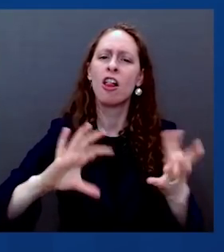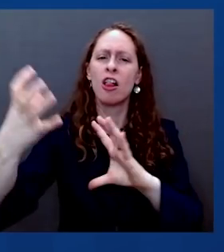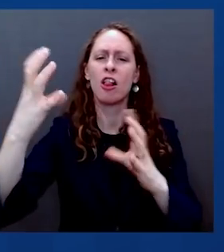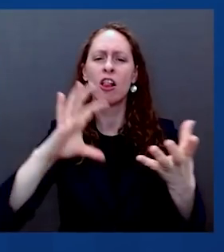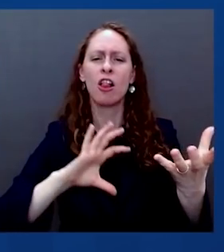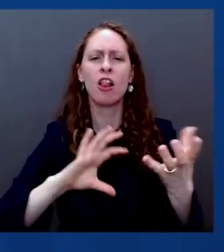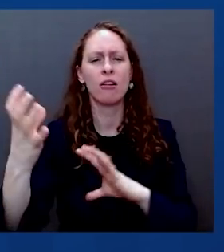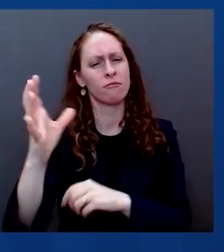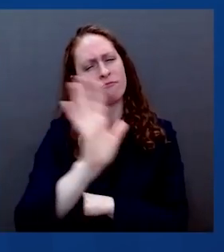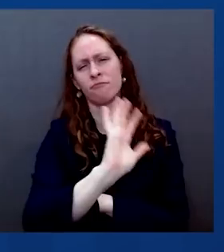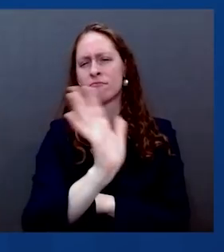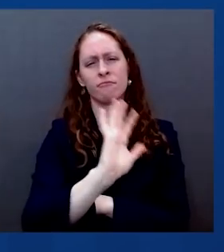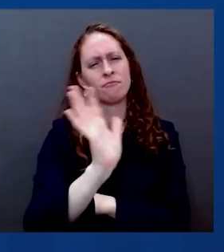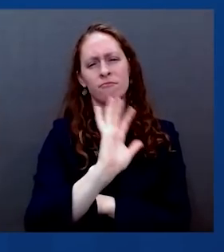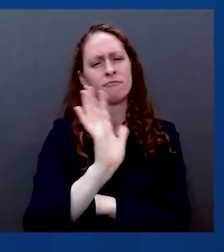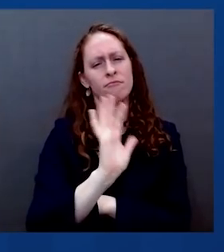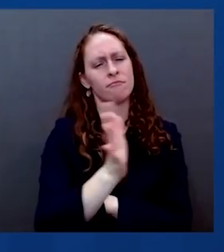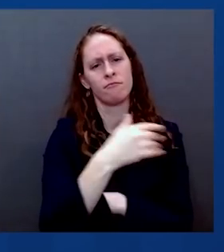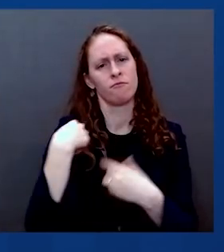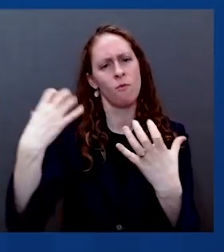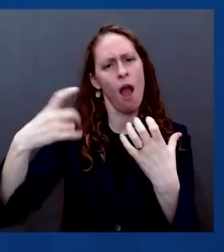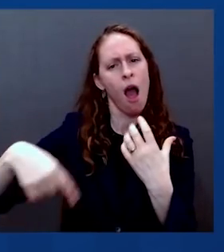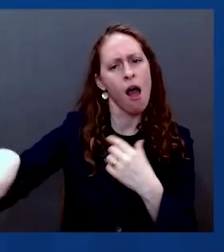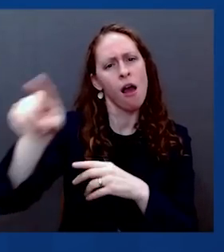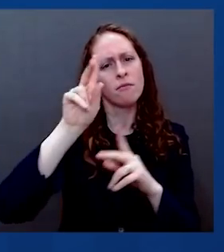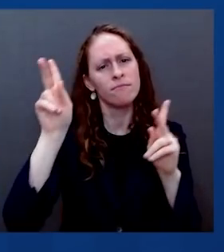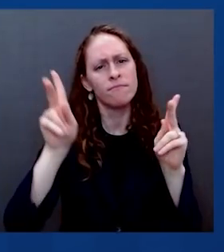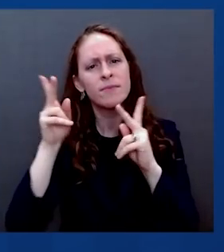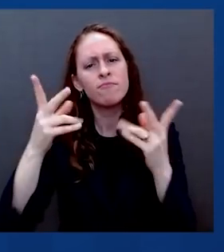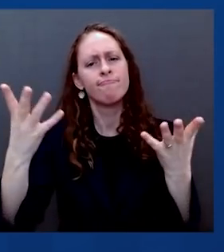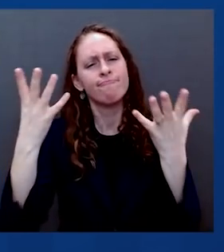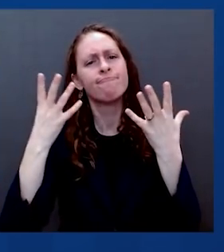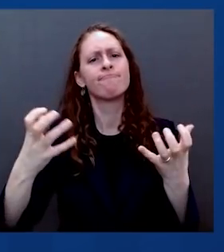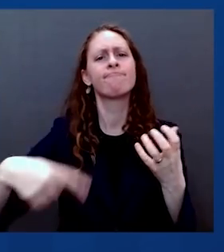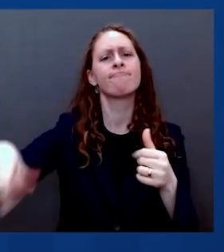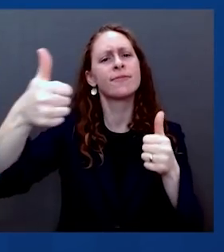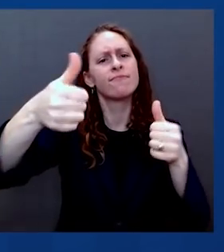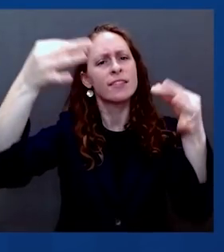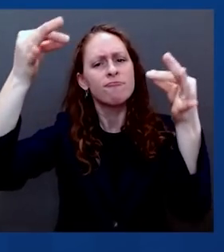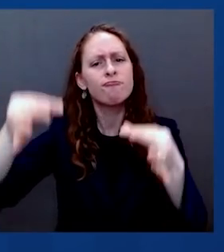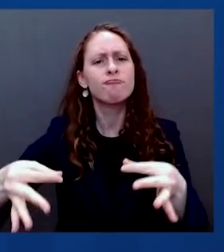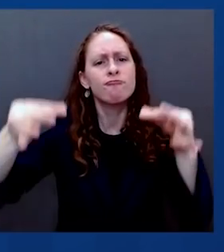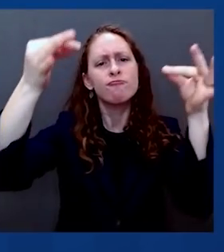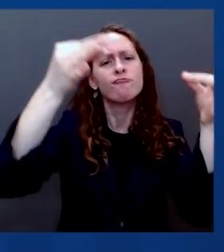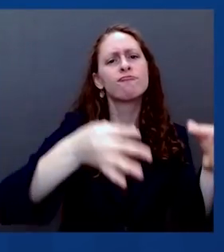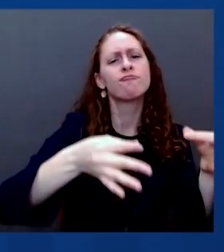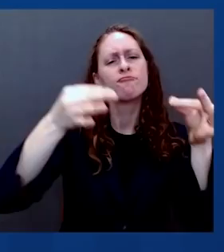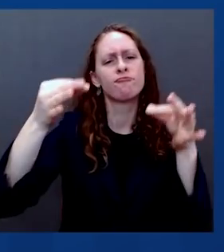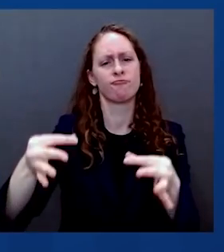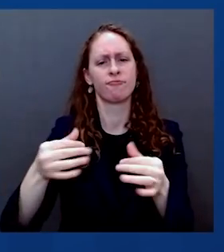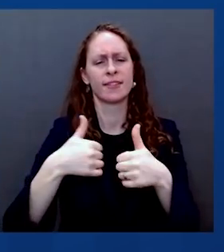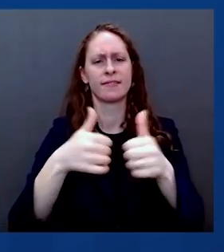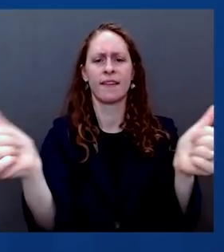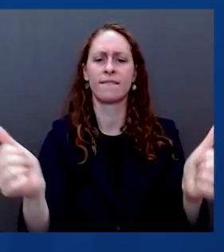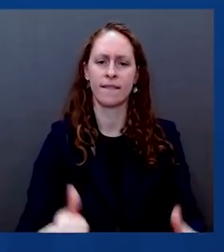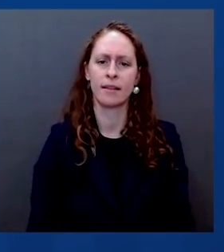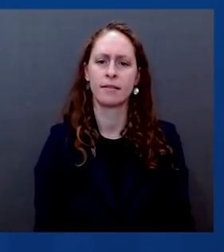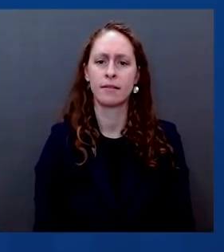But let me be clear: This is not about me or Vice President Harris or our party; it's about all of us. It's about the people. It's about America.